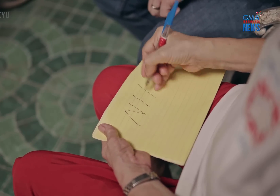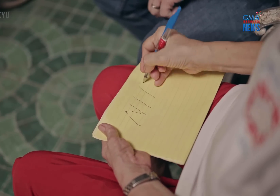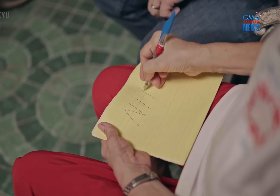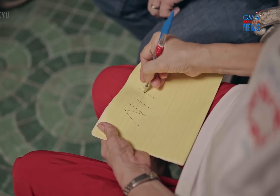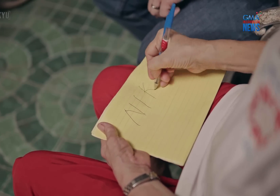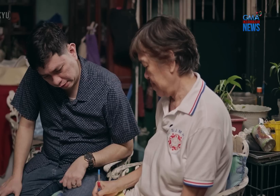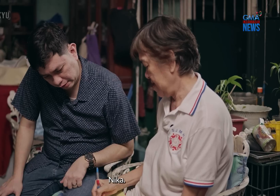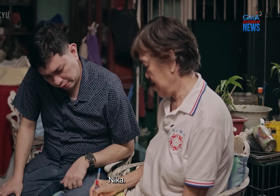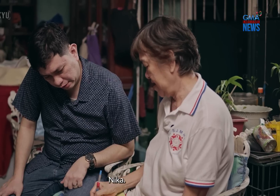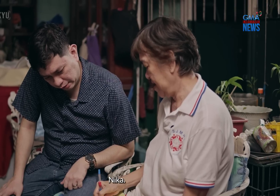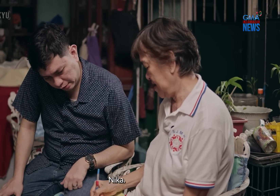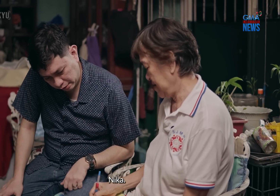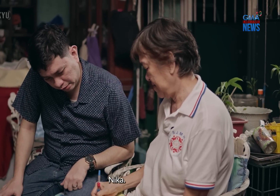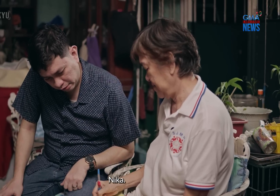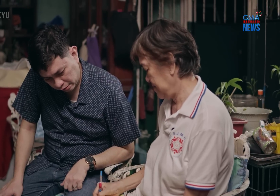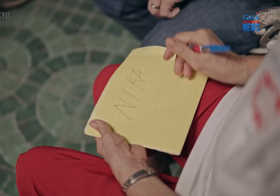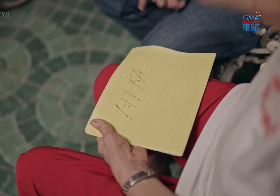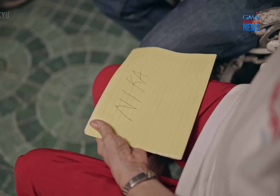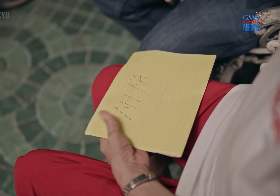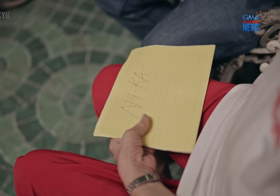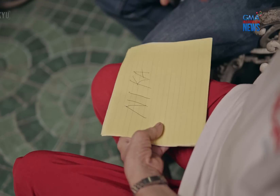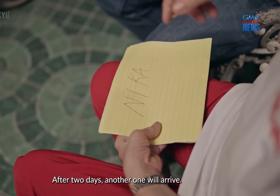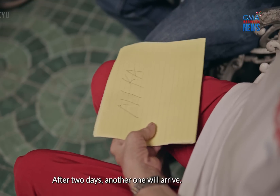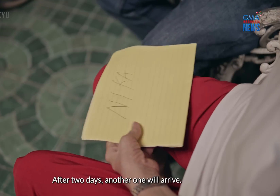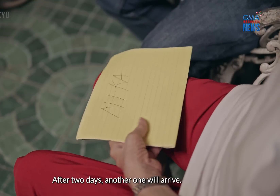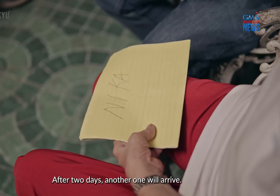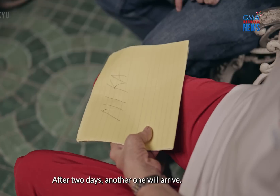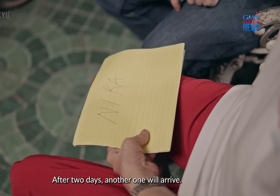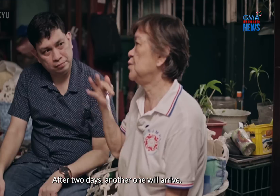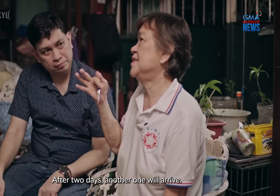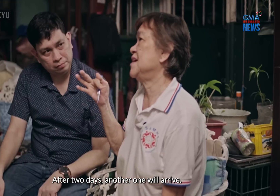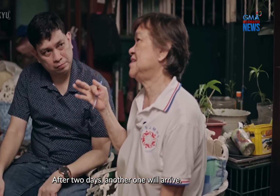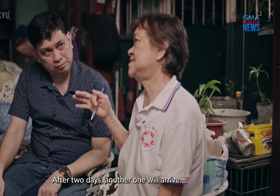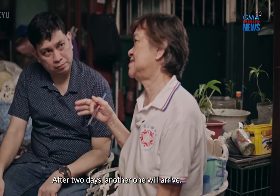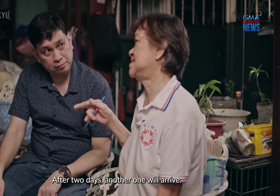There is a tropical cyclone named Nika.